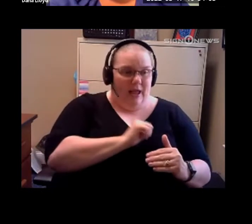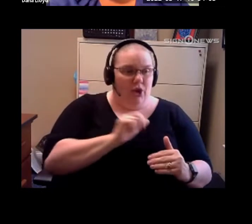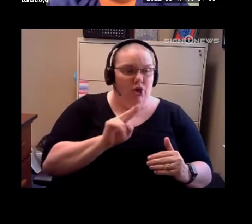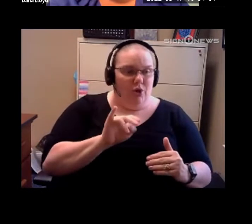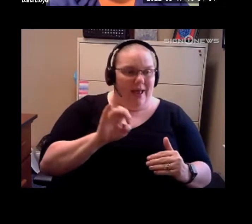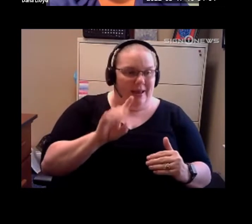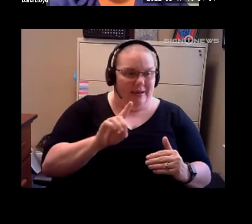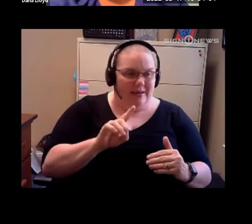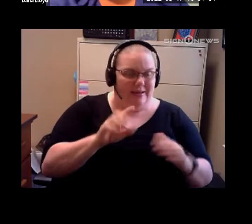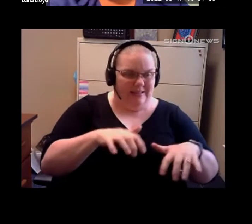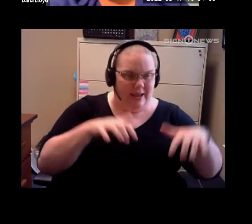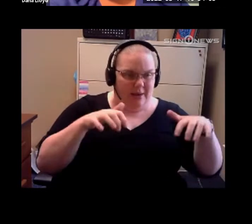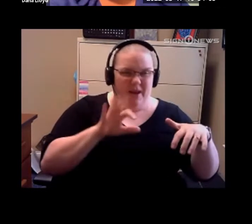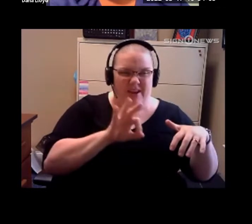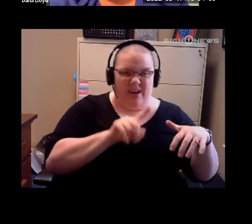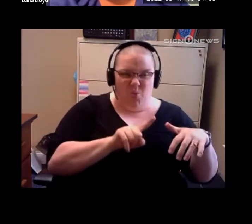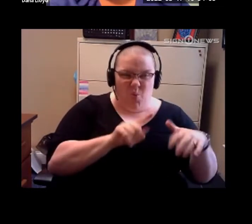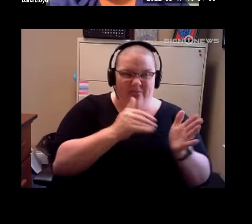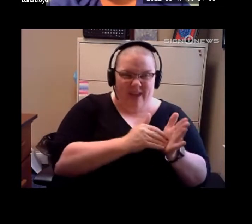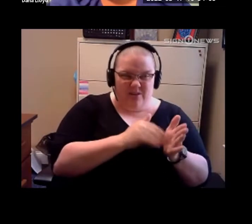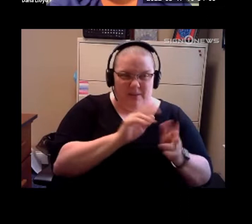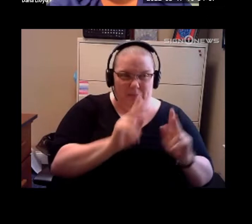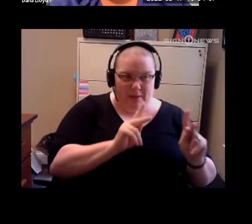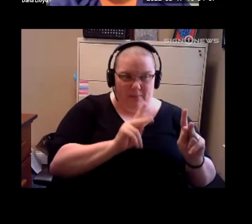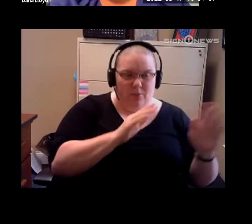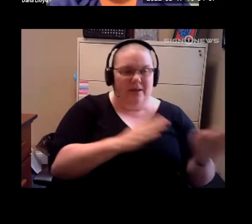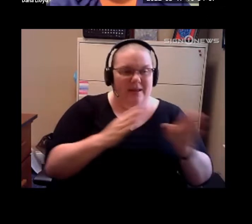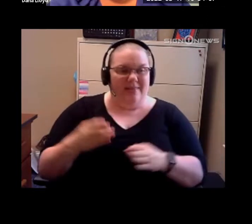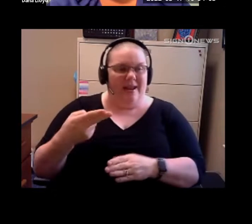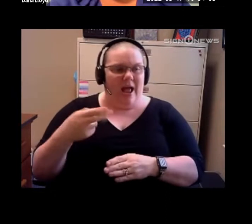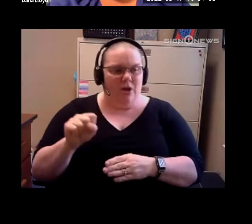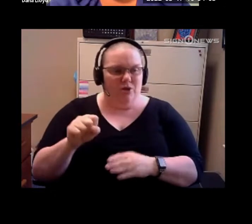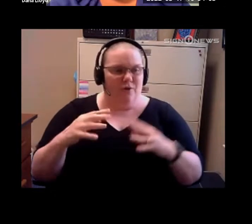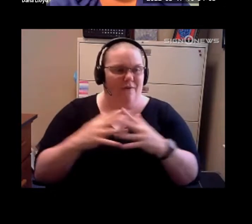000 people and then you can see a high school football game it's about 11